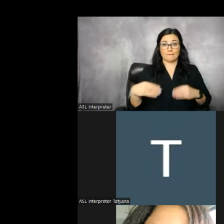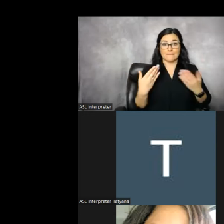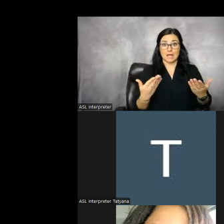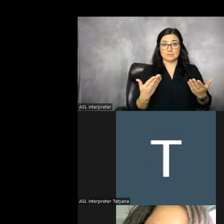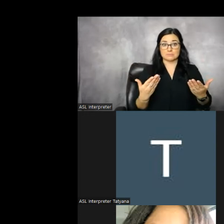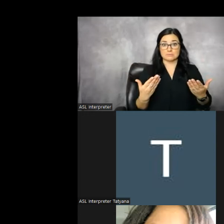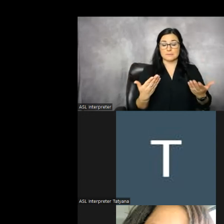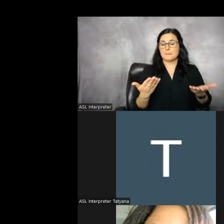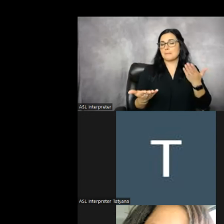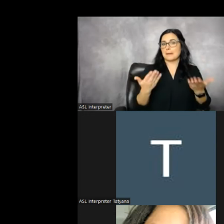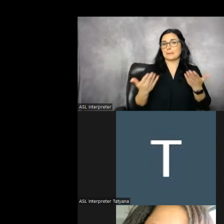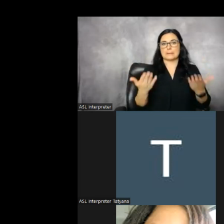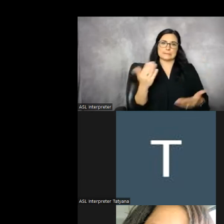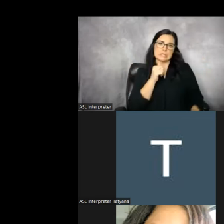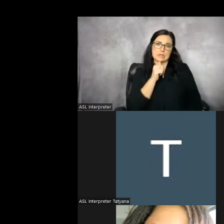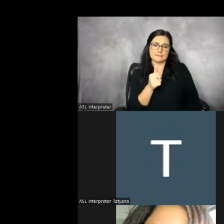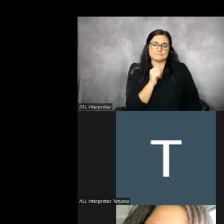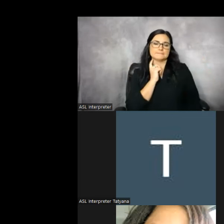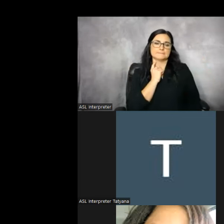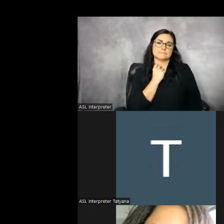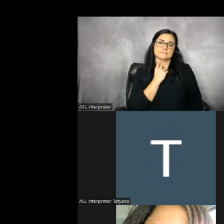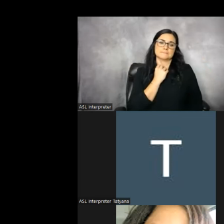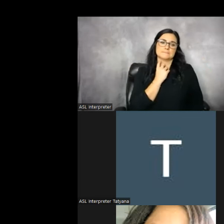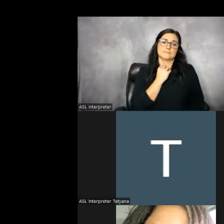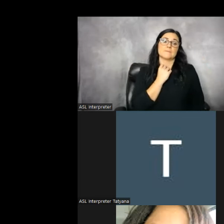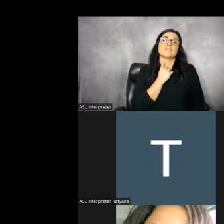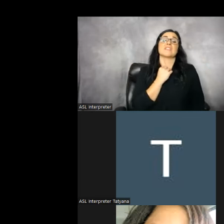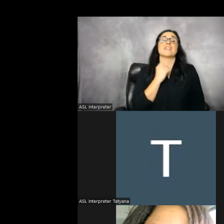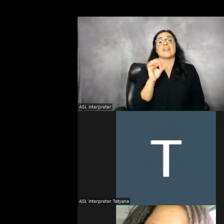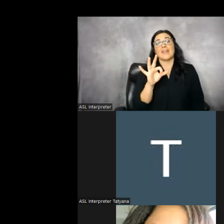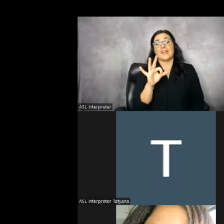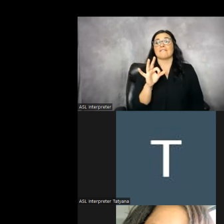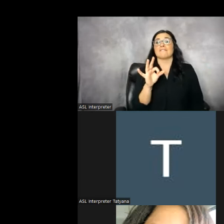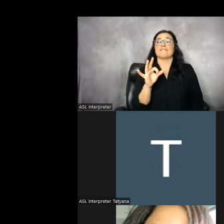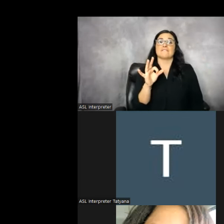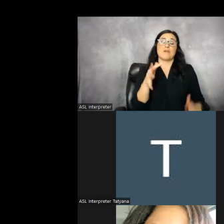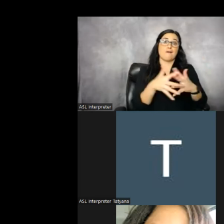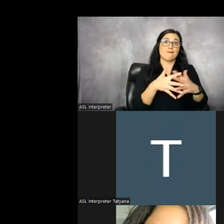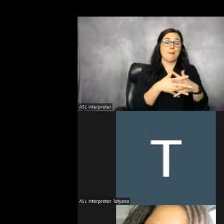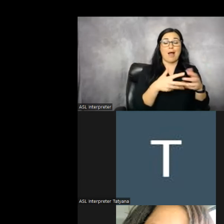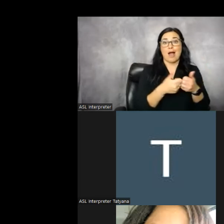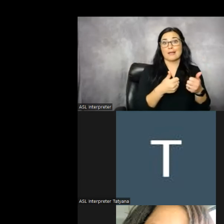Maybe, maybe not. So, if it's say, a highly anticipated football game and there's certain seats that are the best,